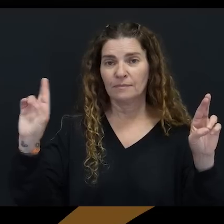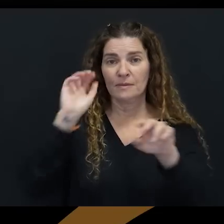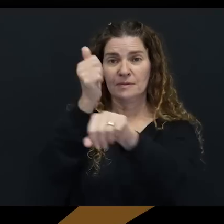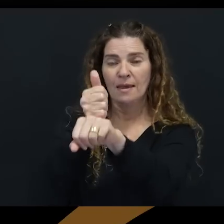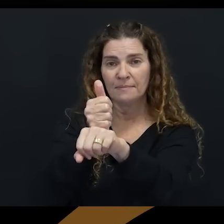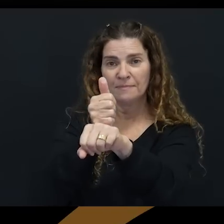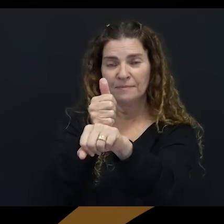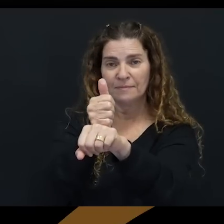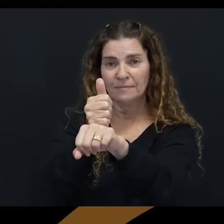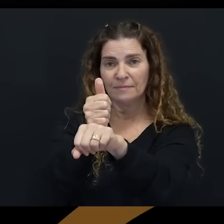Set.